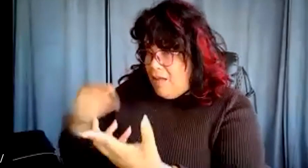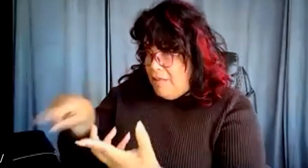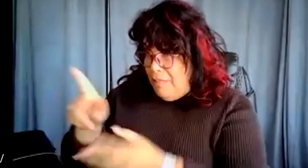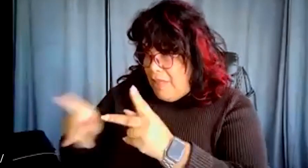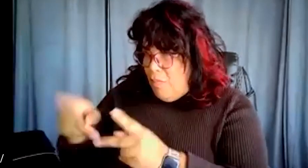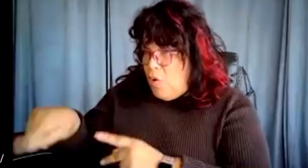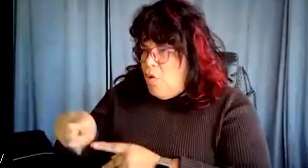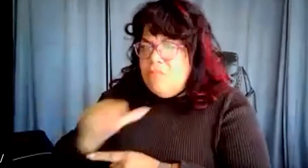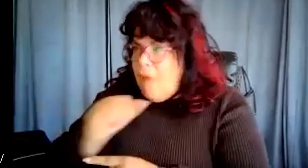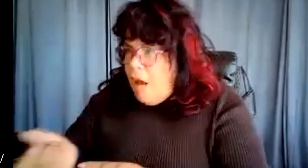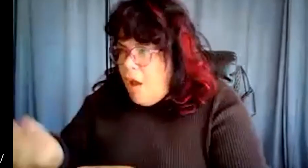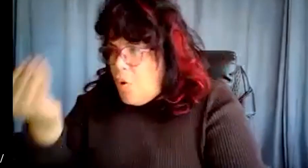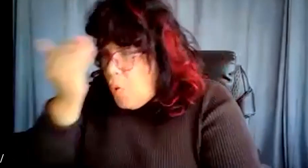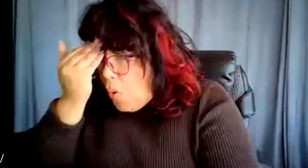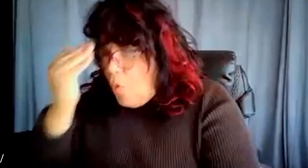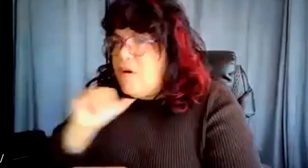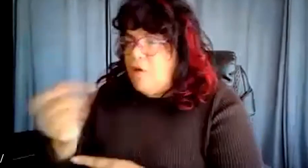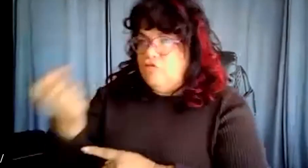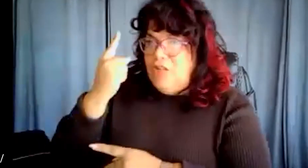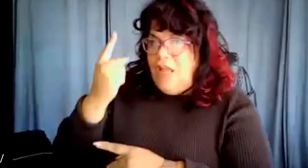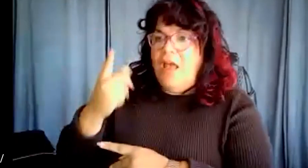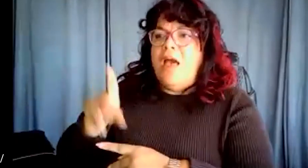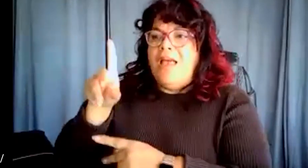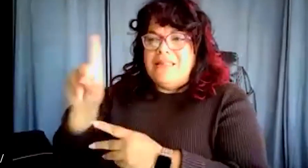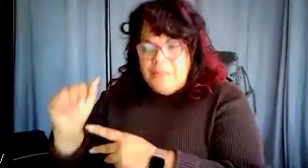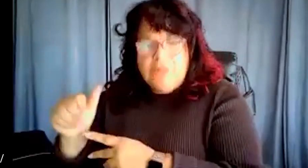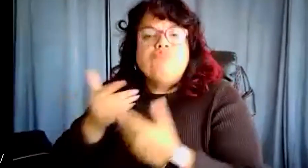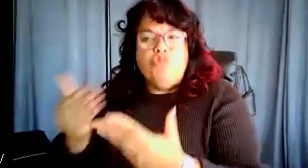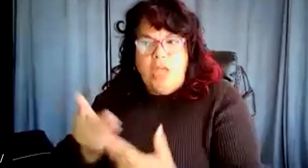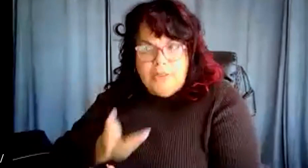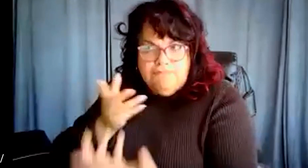disability because right now, I don't think we're having enough conversations about disability.